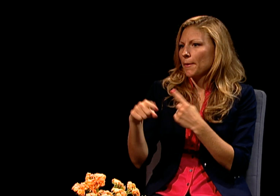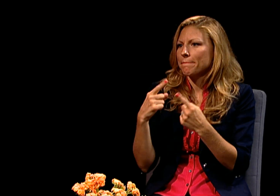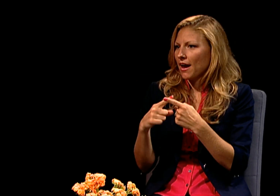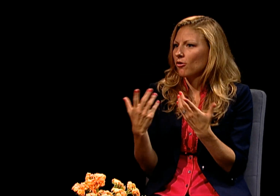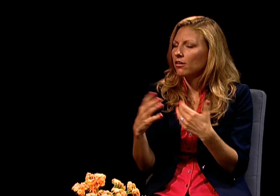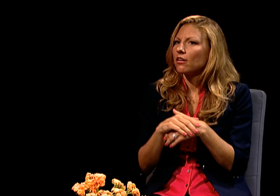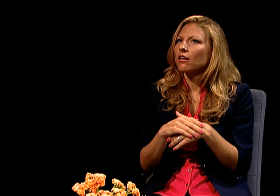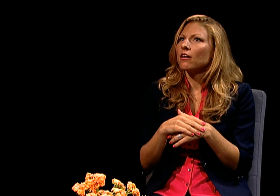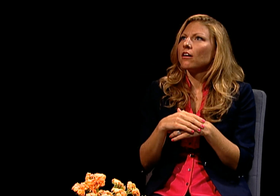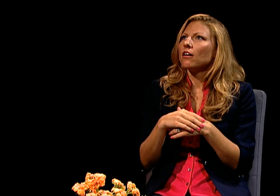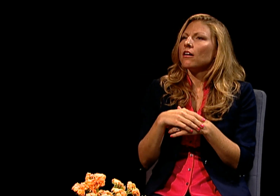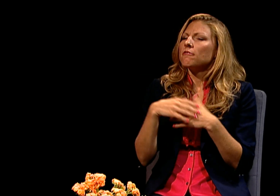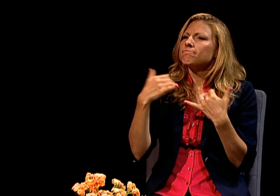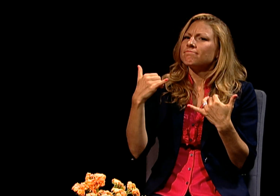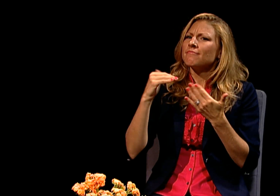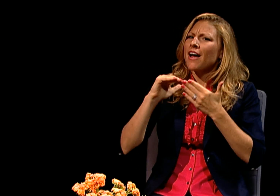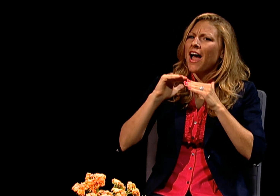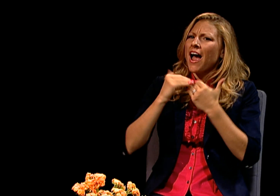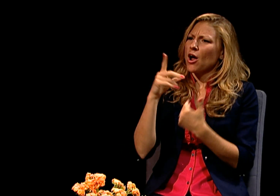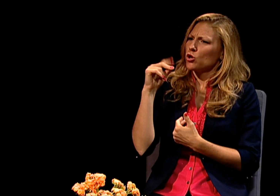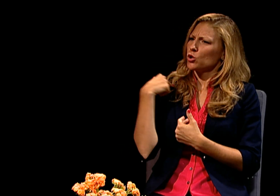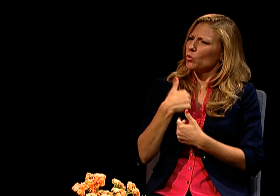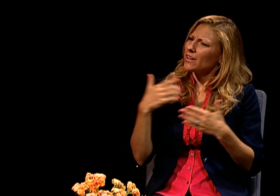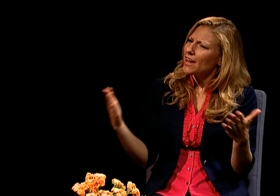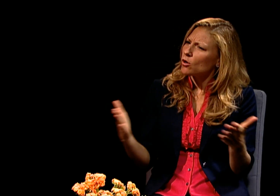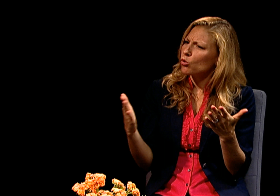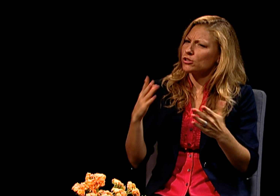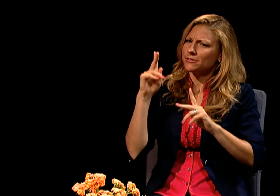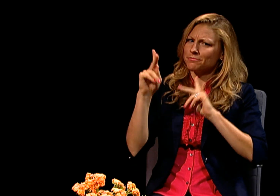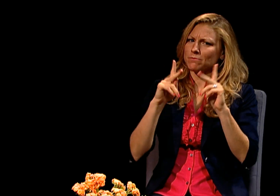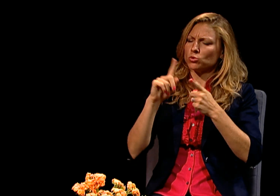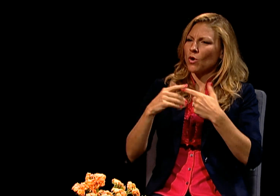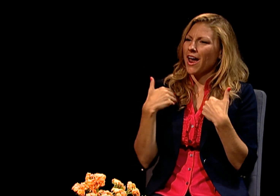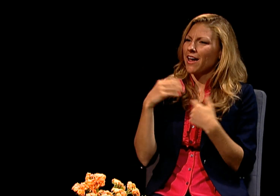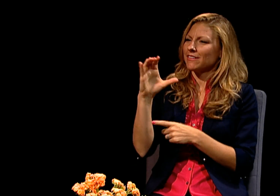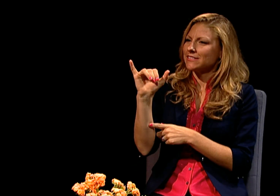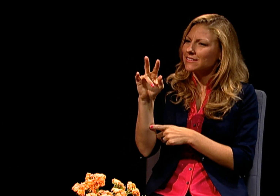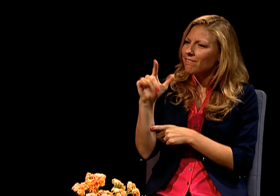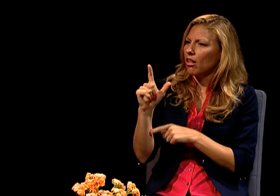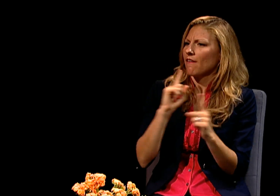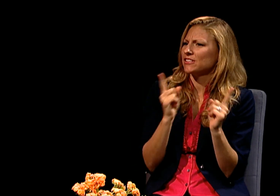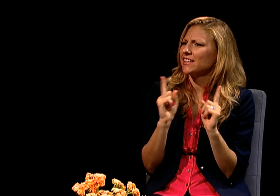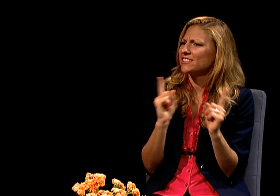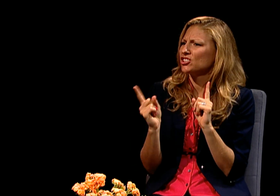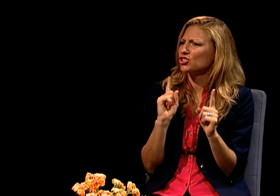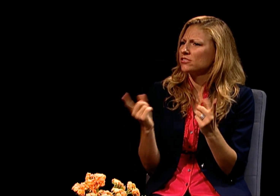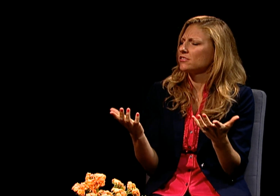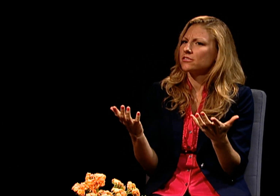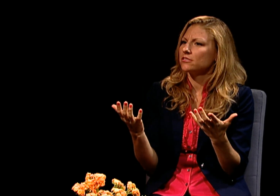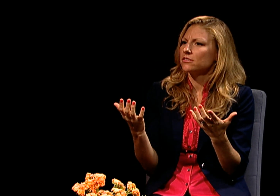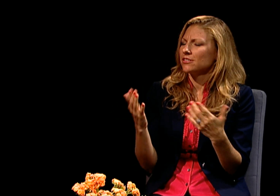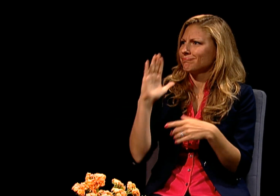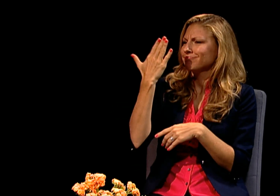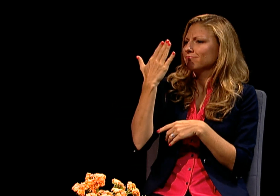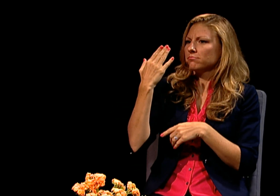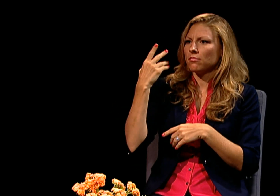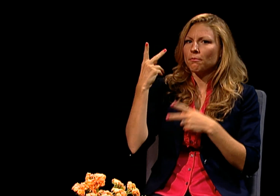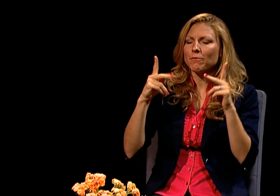THAT'S EXACTLY WHAT CIVIL RESPONSIBILITY IS ALL ABOUT, I SUPPOSE. HOW DO WE ENCOURAGE PEOPLE TO HAVE A CIVIL CONVERSATION?